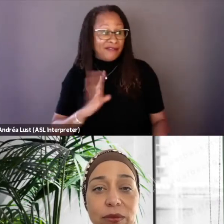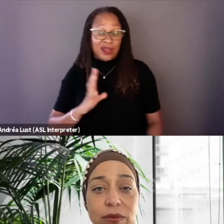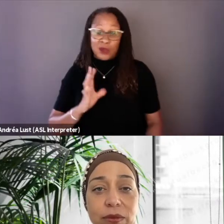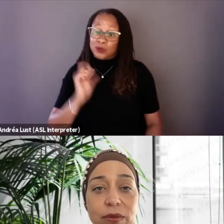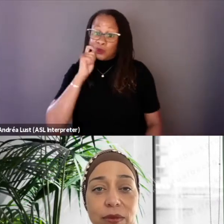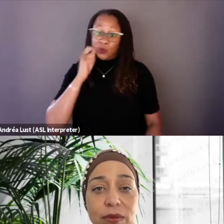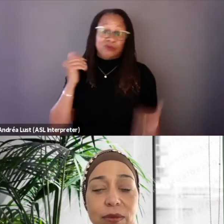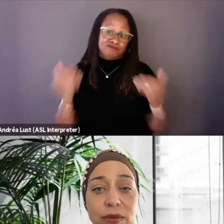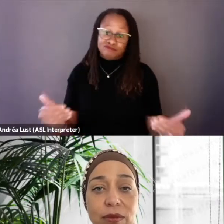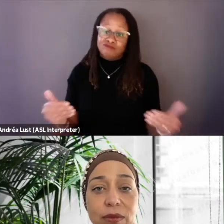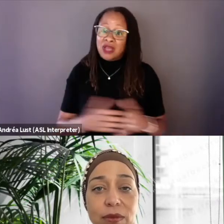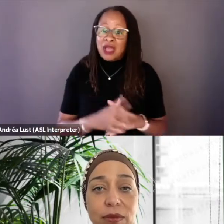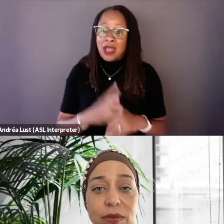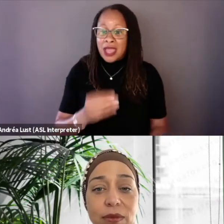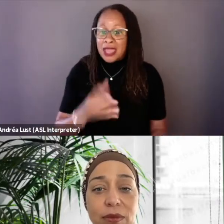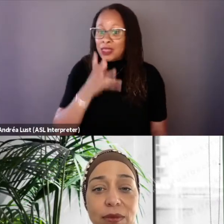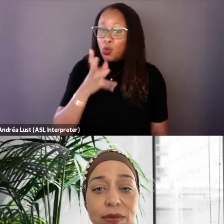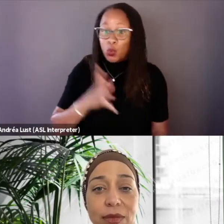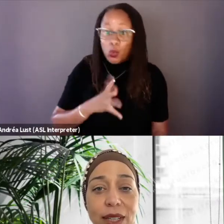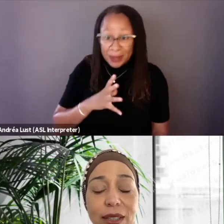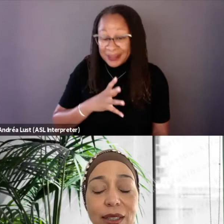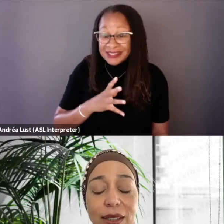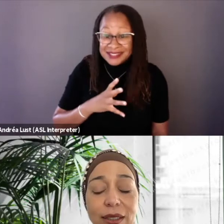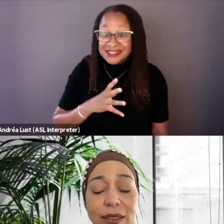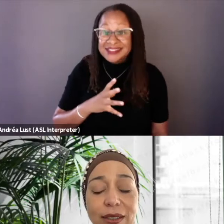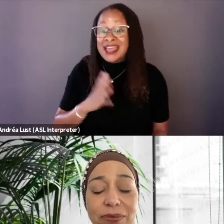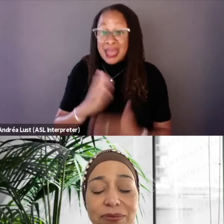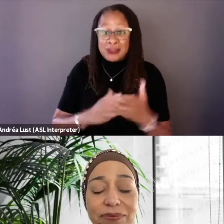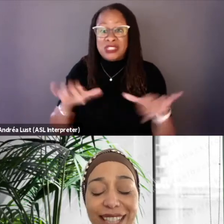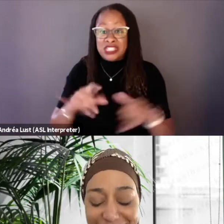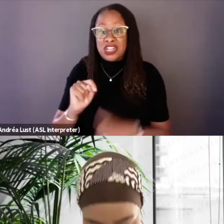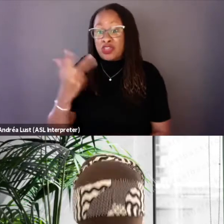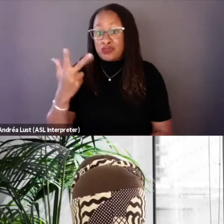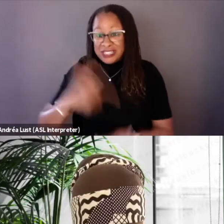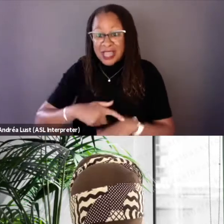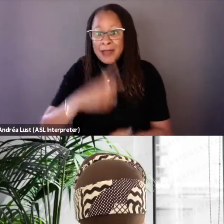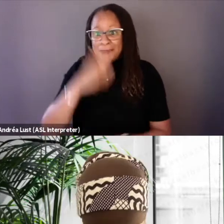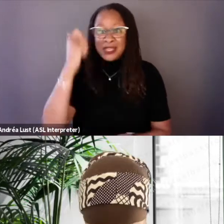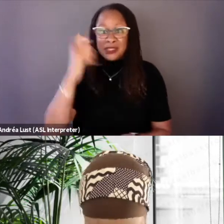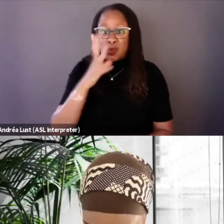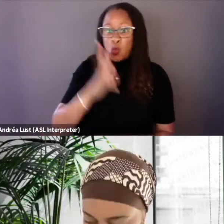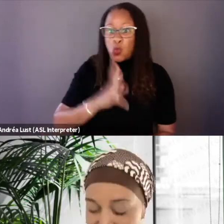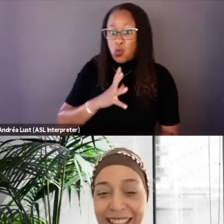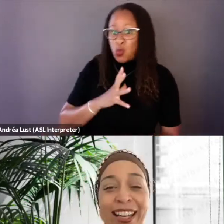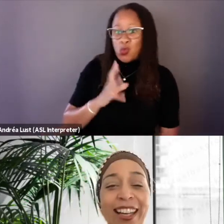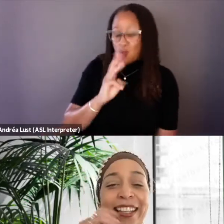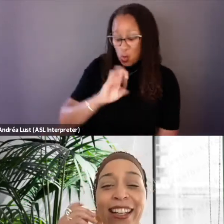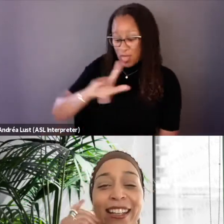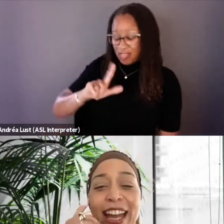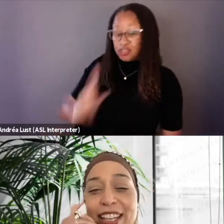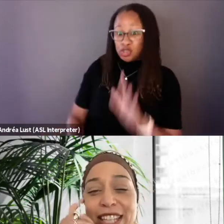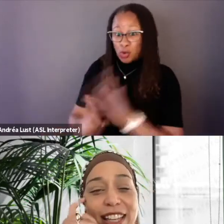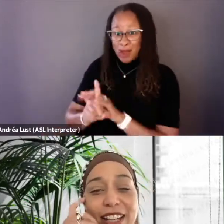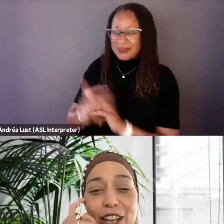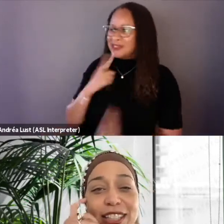And the women's episode, we had to do that three times, cause Will came in and said, nope, that's not it. Now you're telling all.